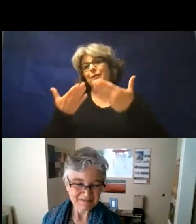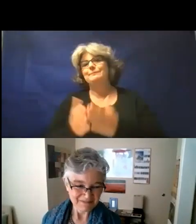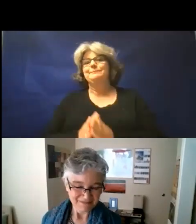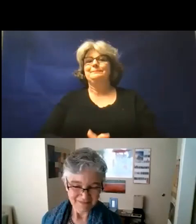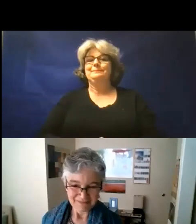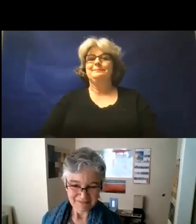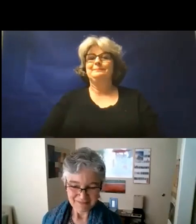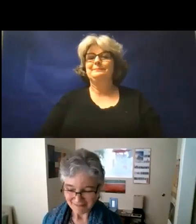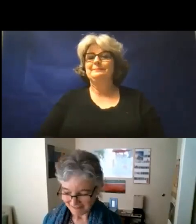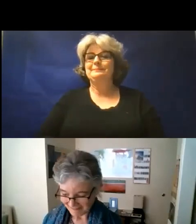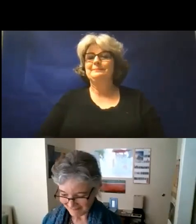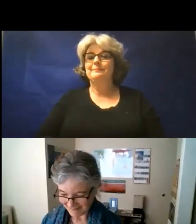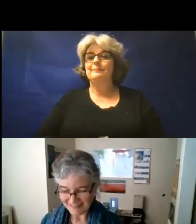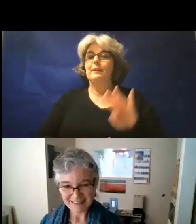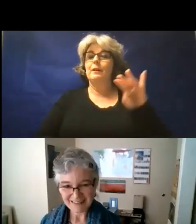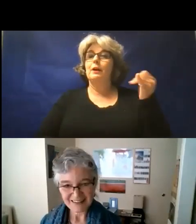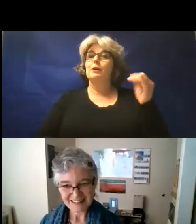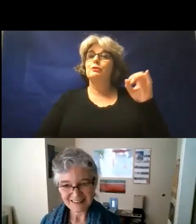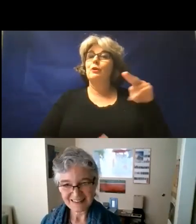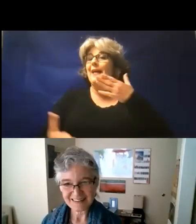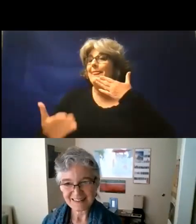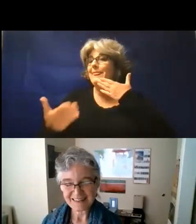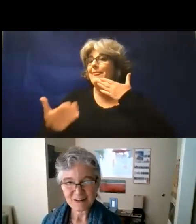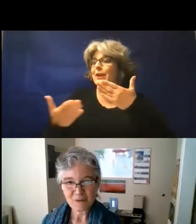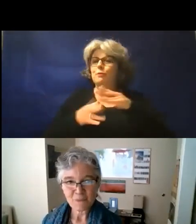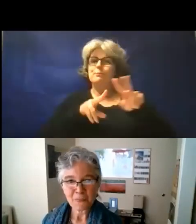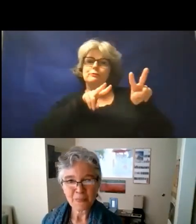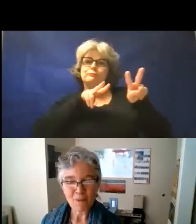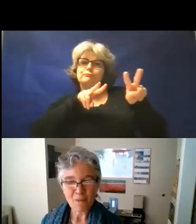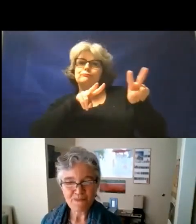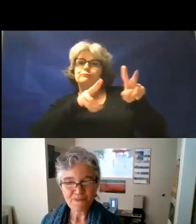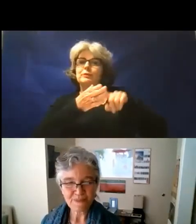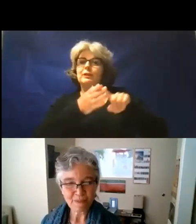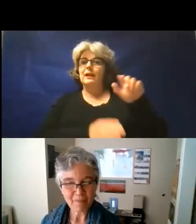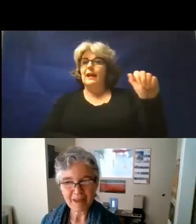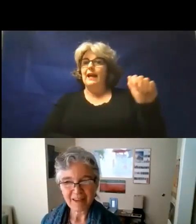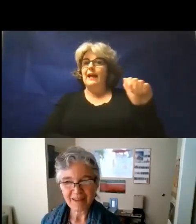Thanks so much catherine so please be on the lookout and check the ACHA webpage